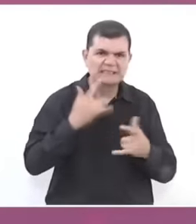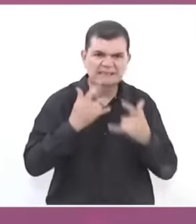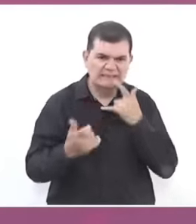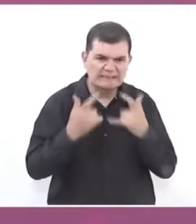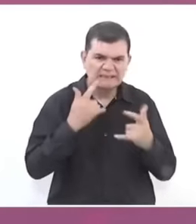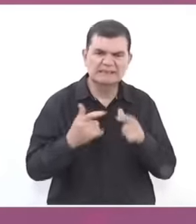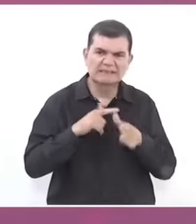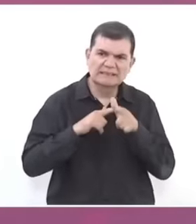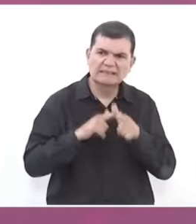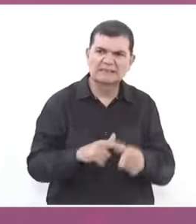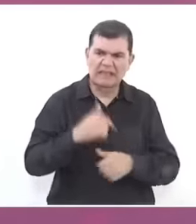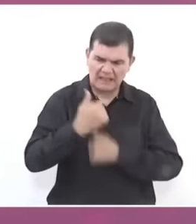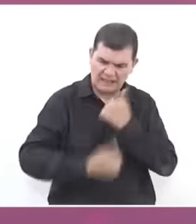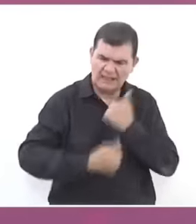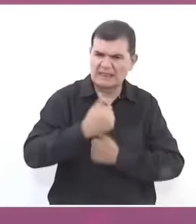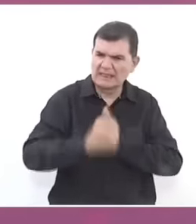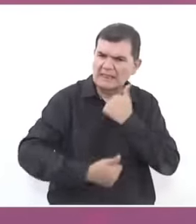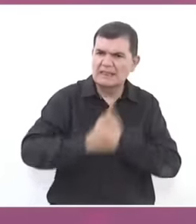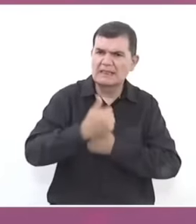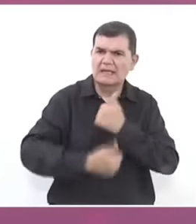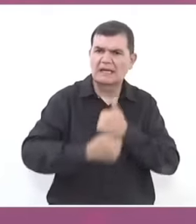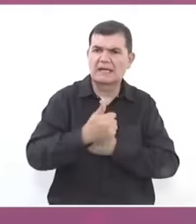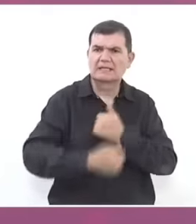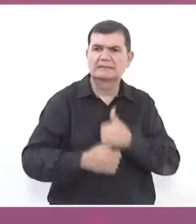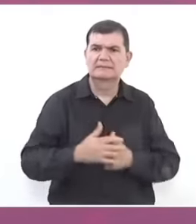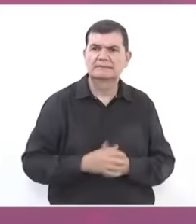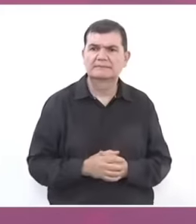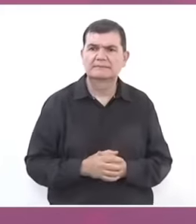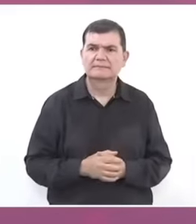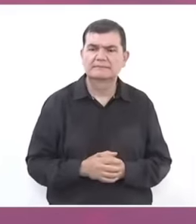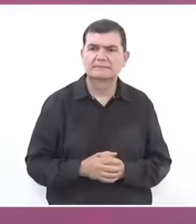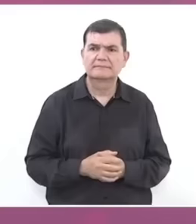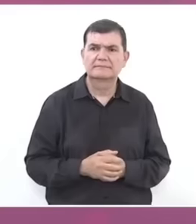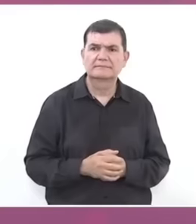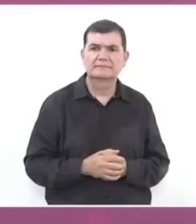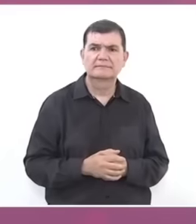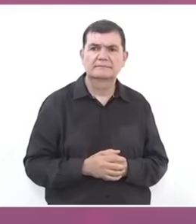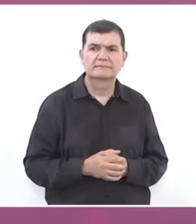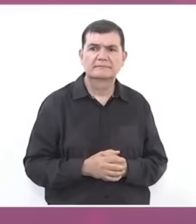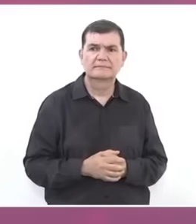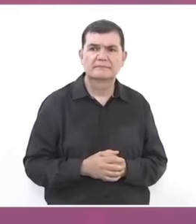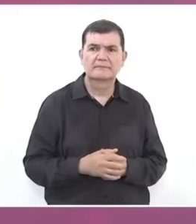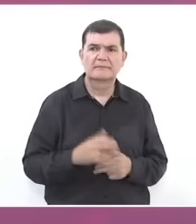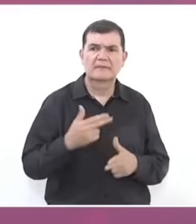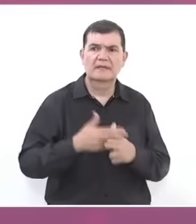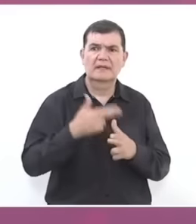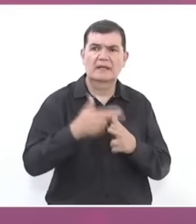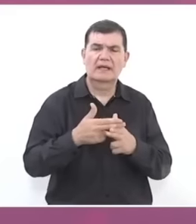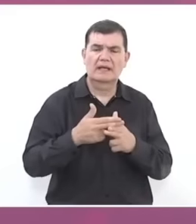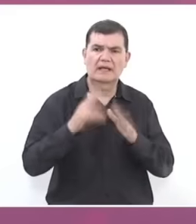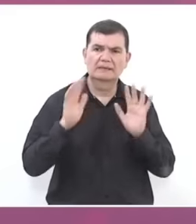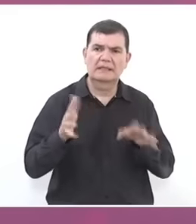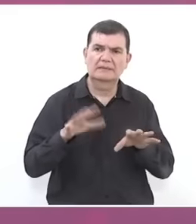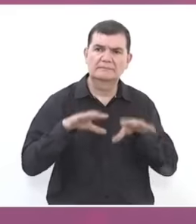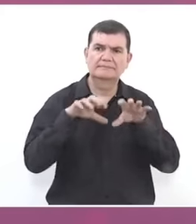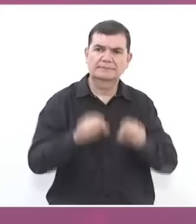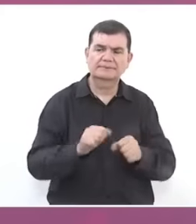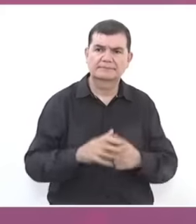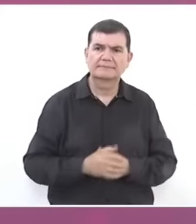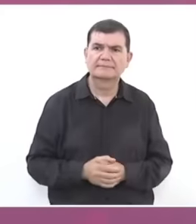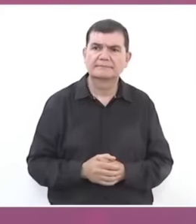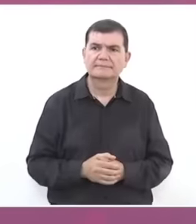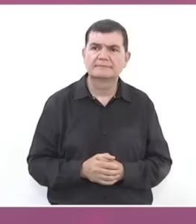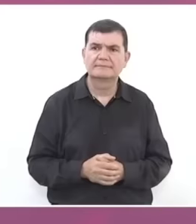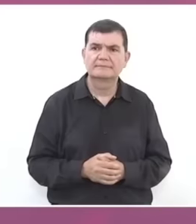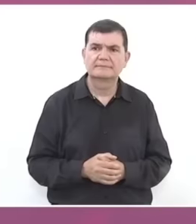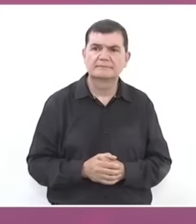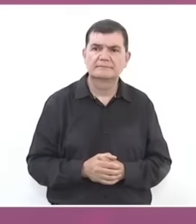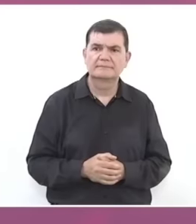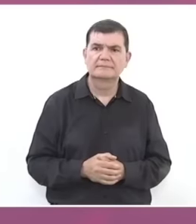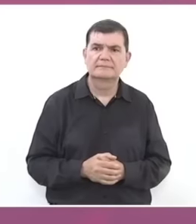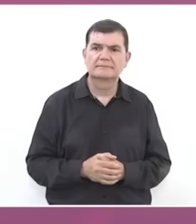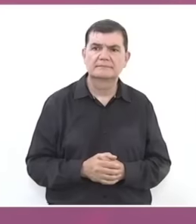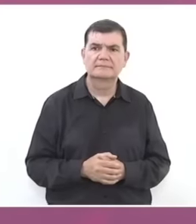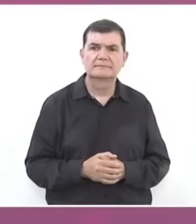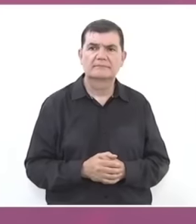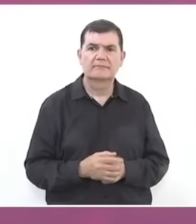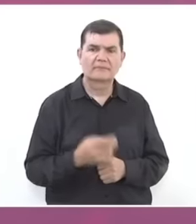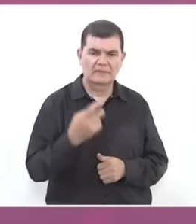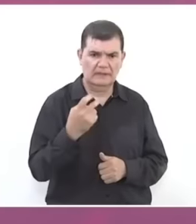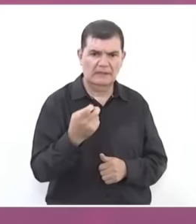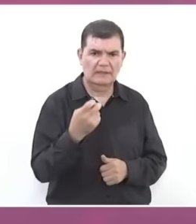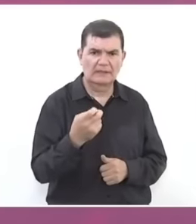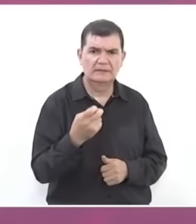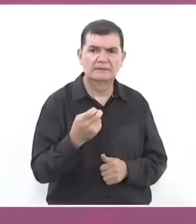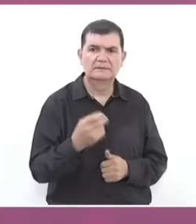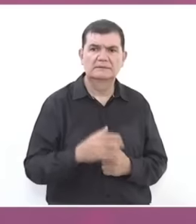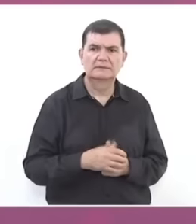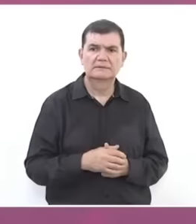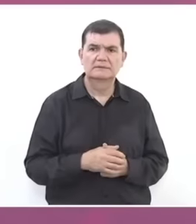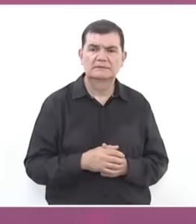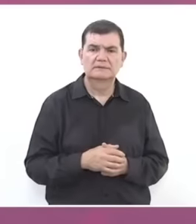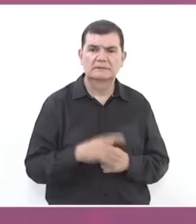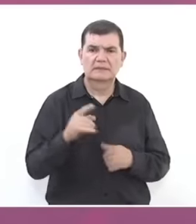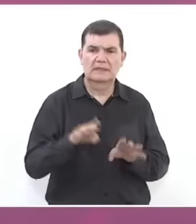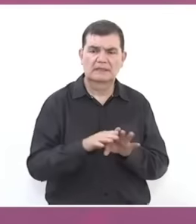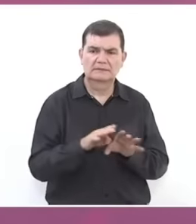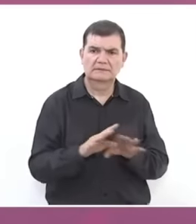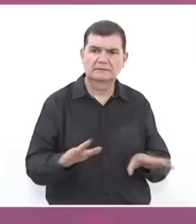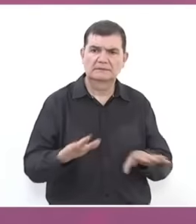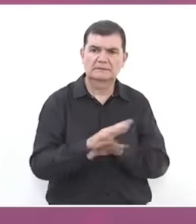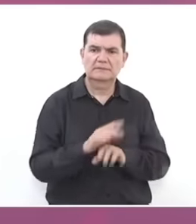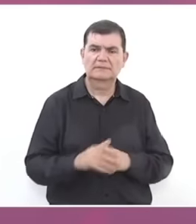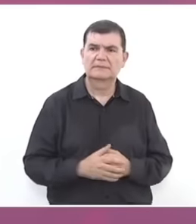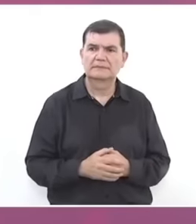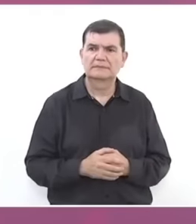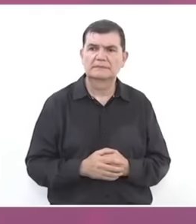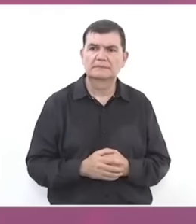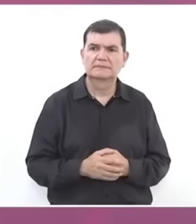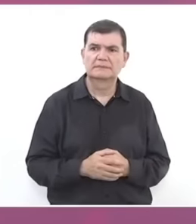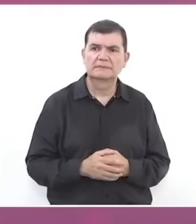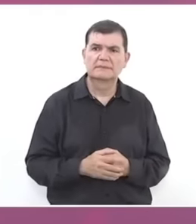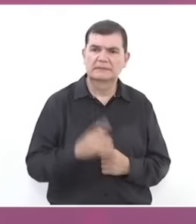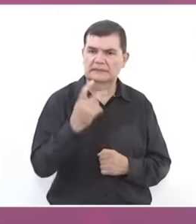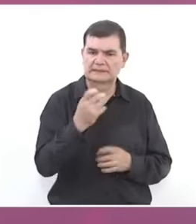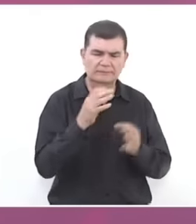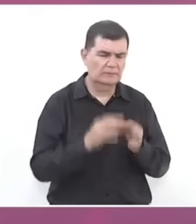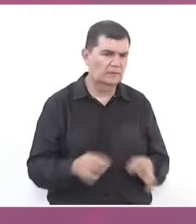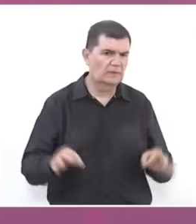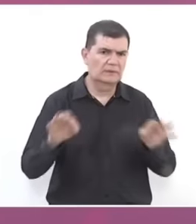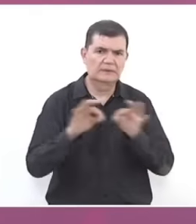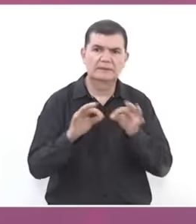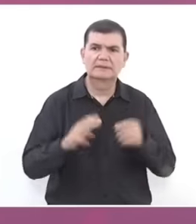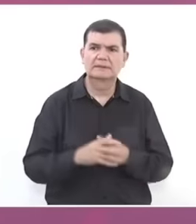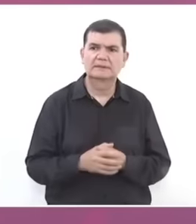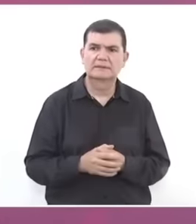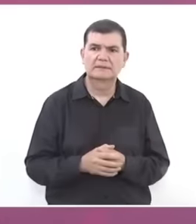persevering until it was achieved and this happened this important change with the effort